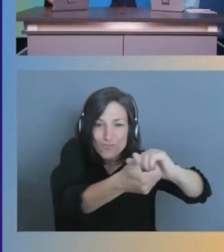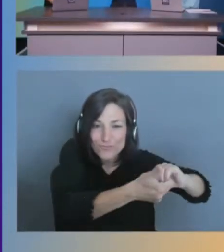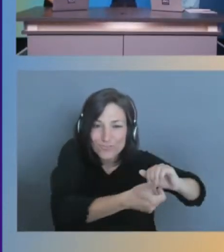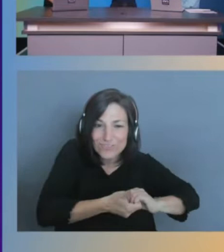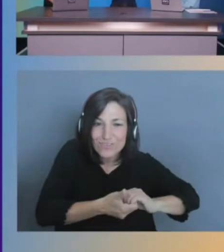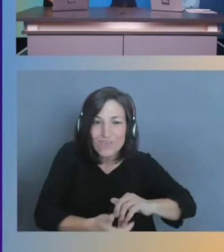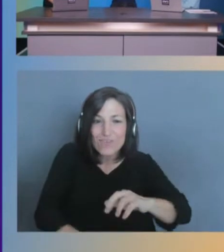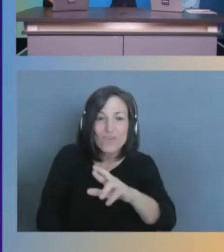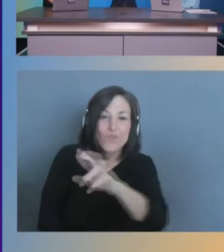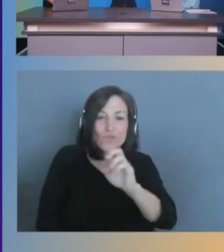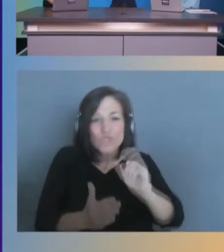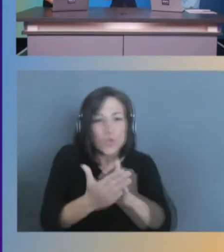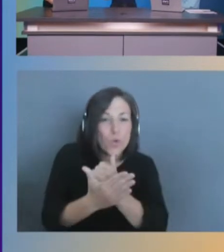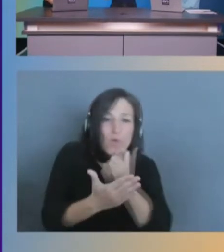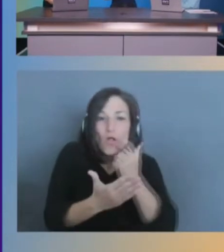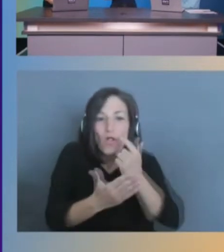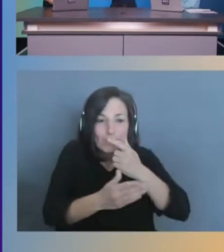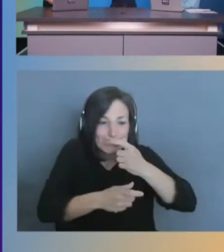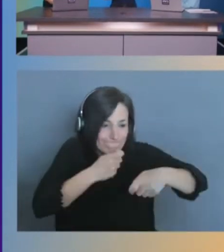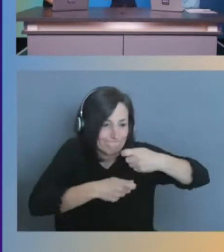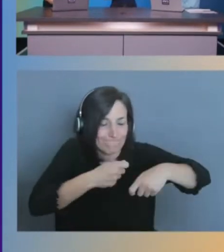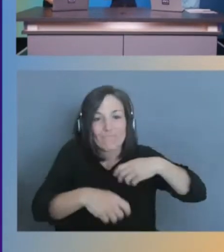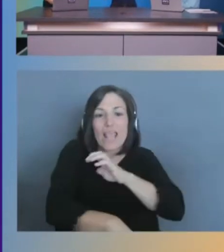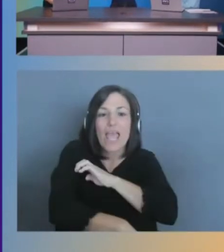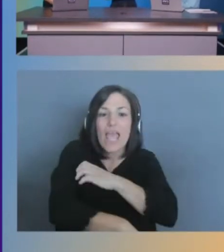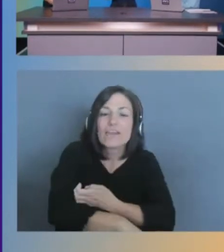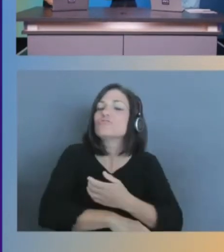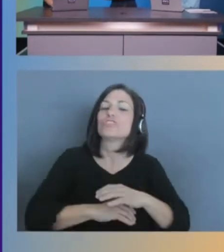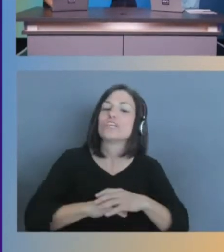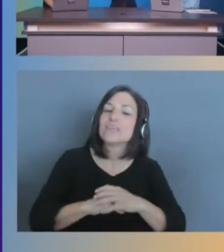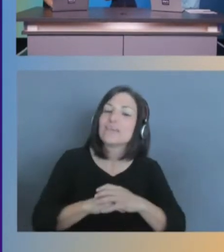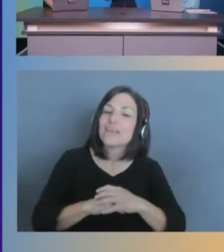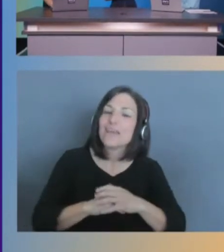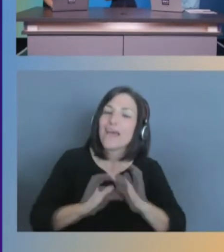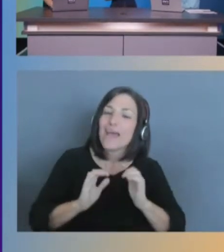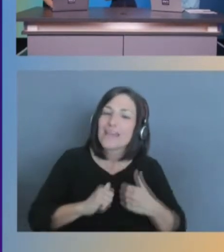how we are doing the renewable energy optimizations,